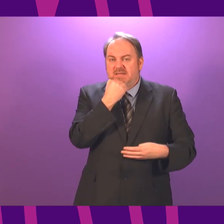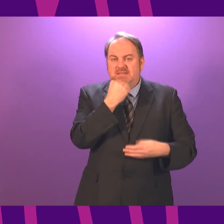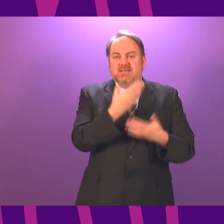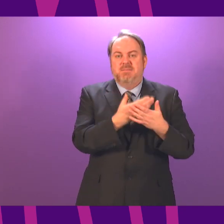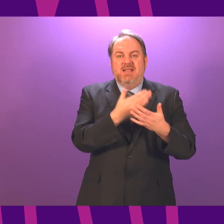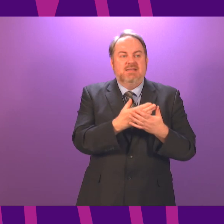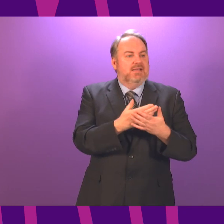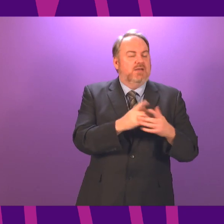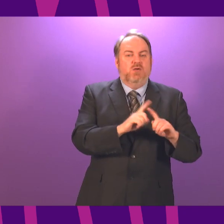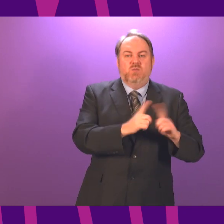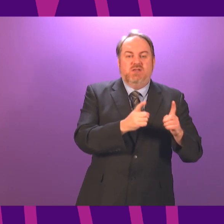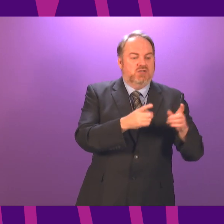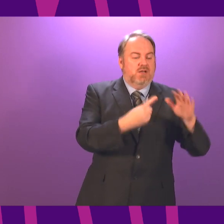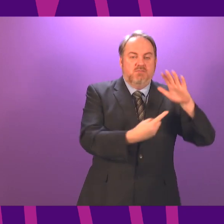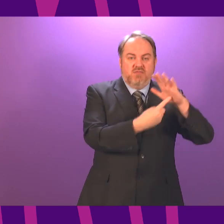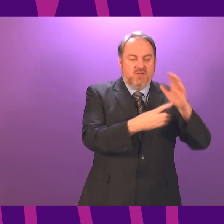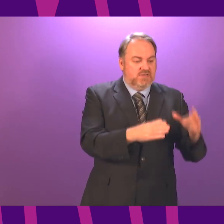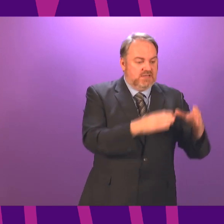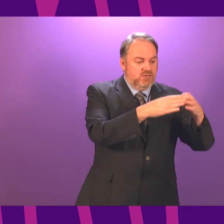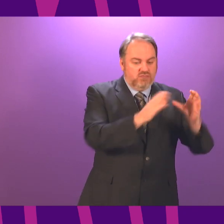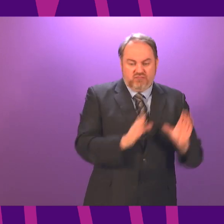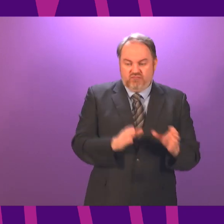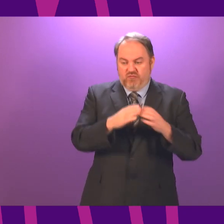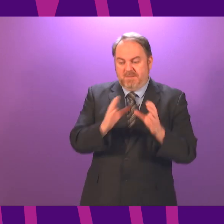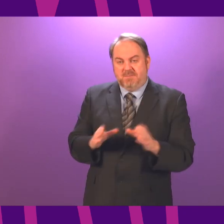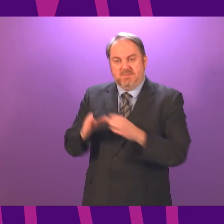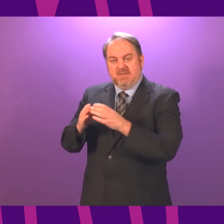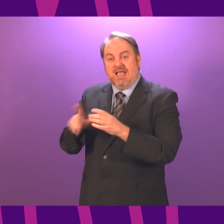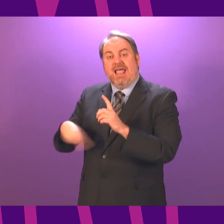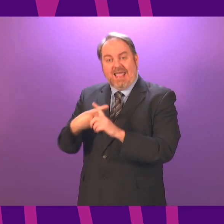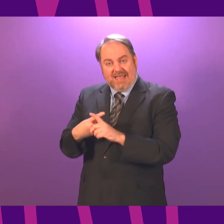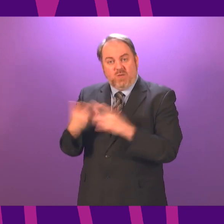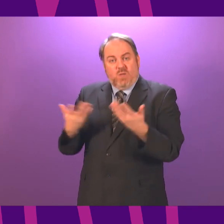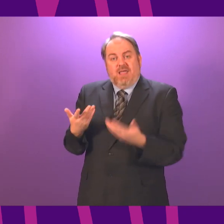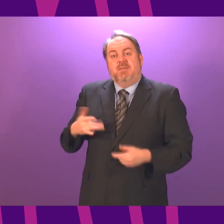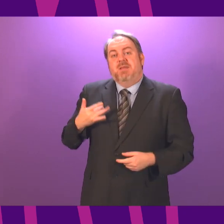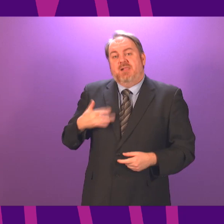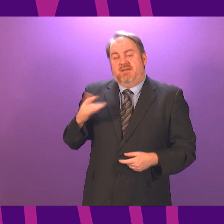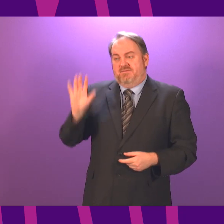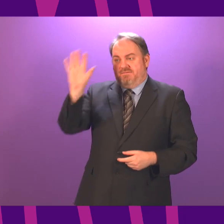Vaccination and Immunisation priority groups and geographically. We had a not